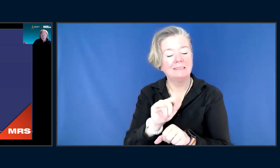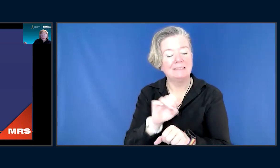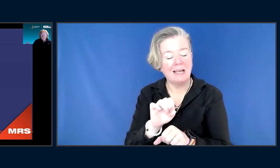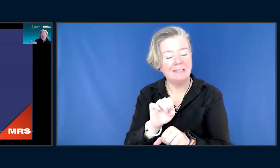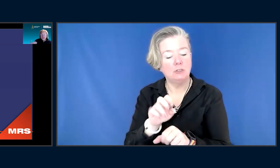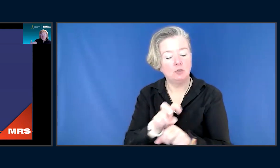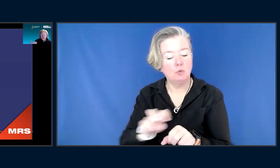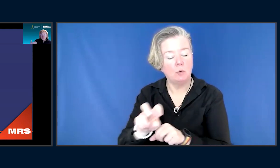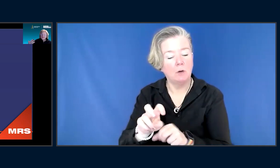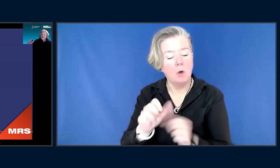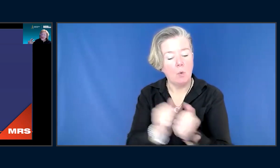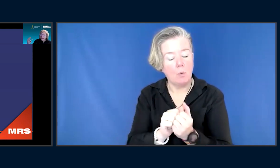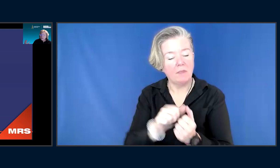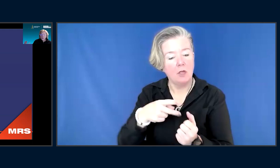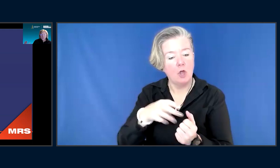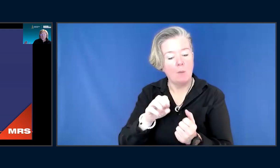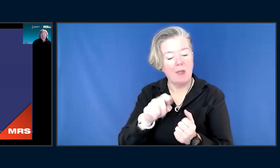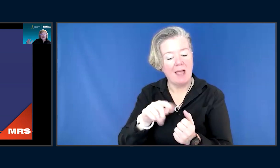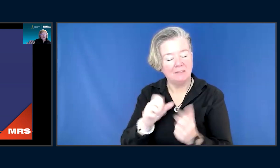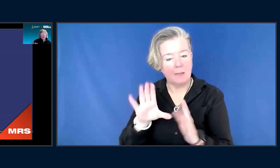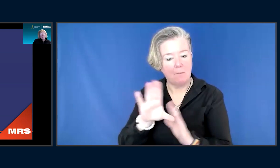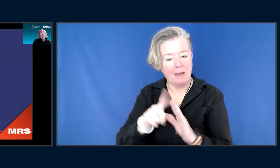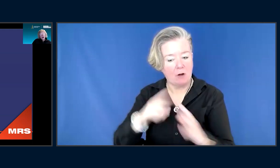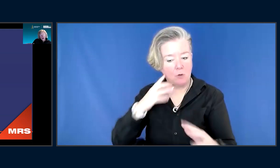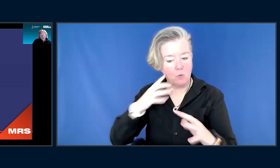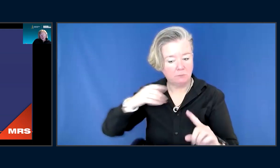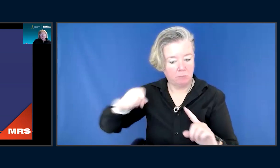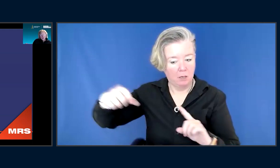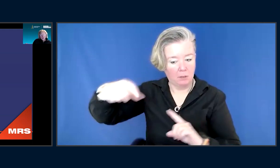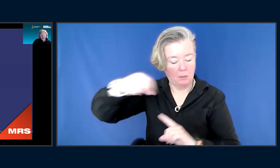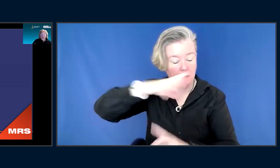as part of their Pre-ETS programing, there can be a lot of background noise, and so,